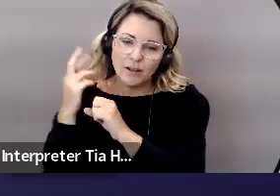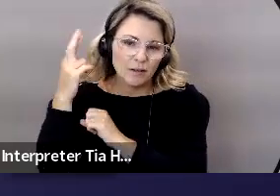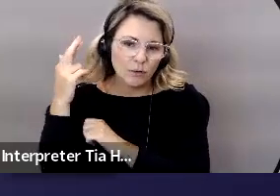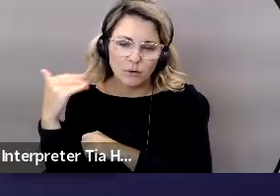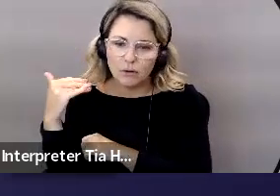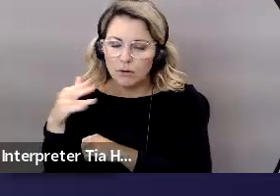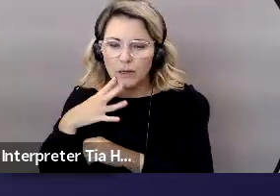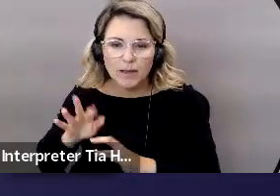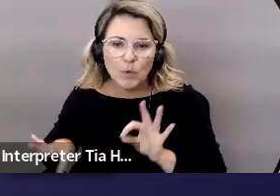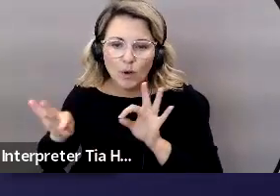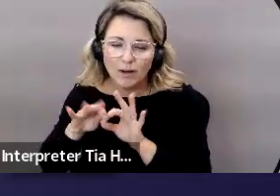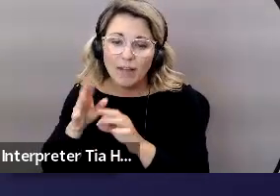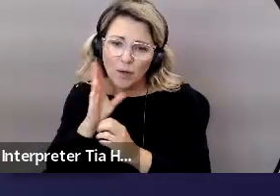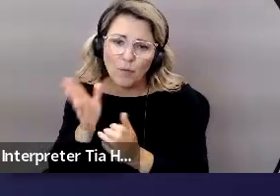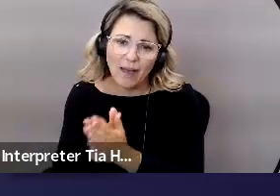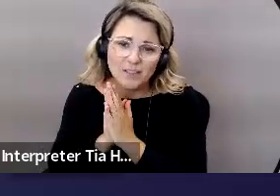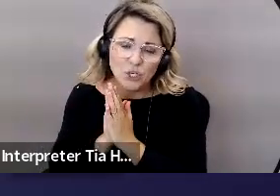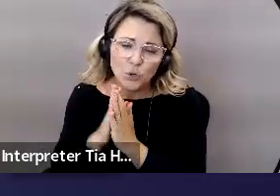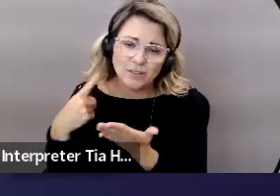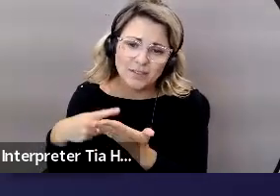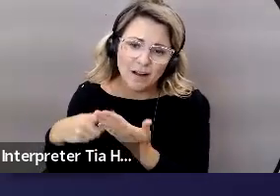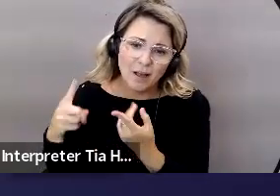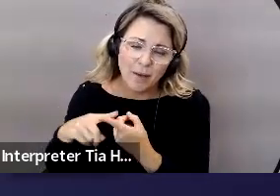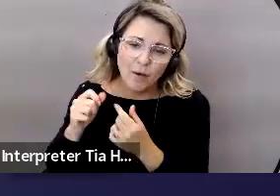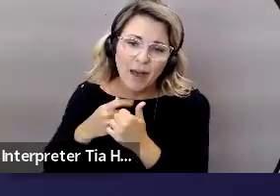they're going to ask you and you're going to have to talk about your security and your storage